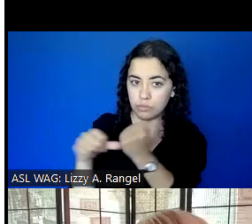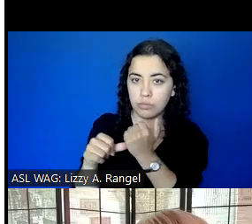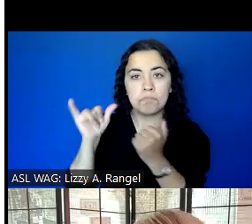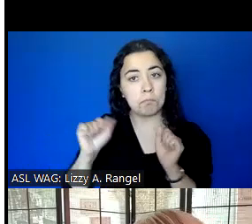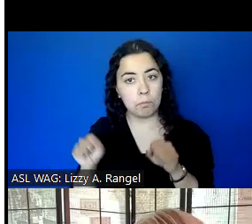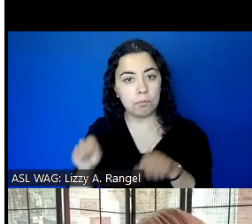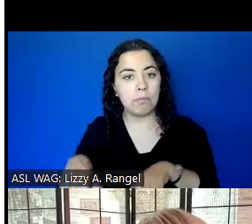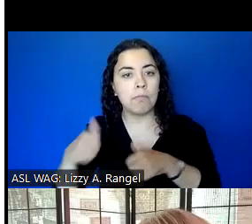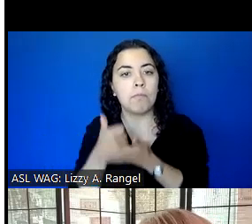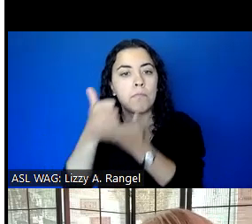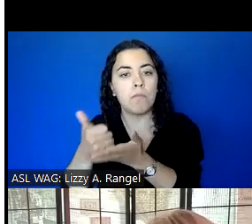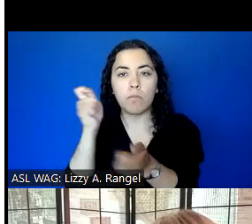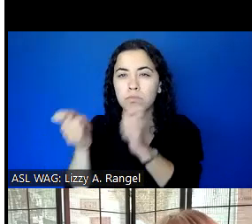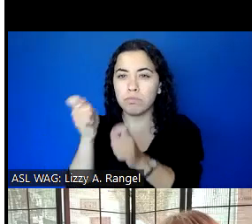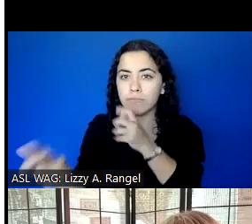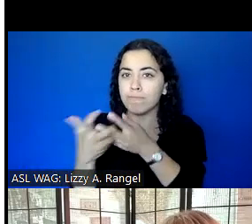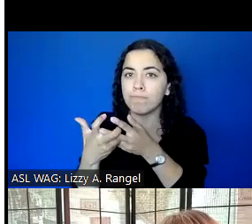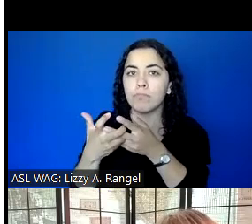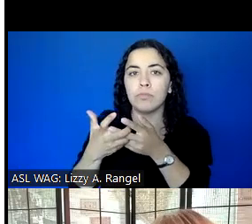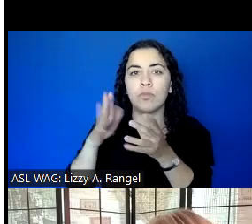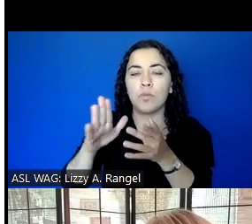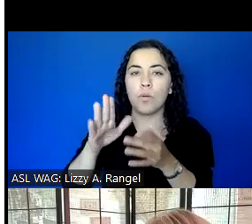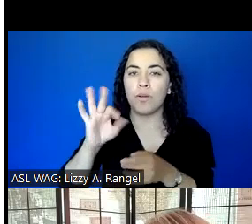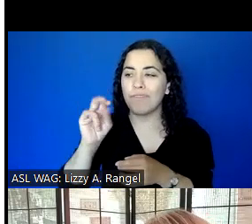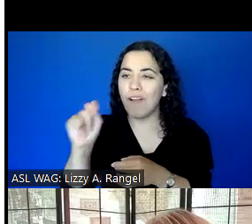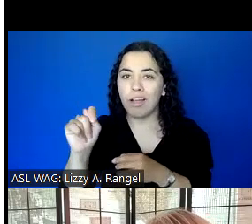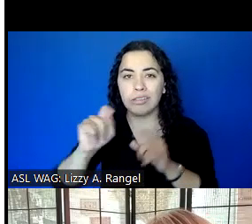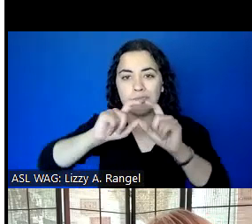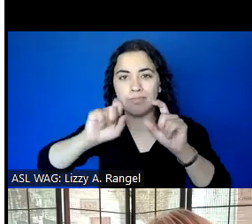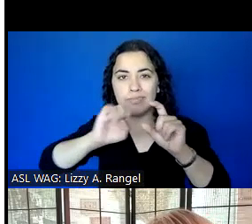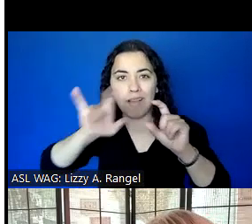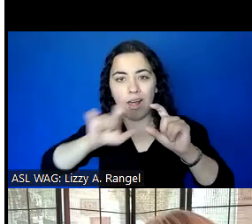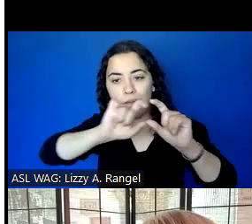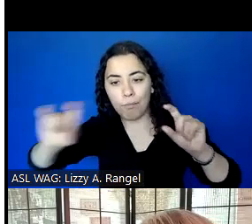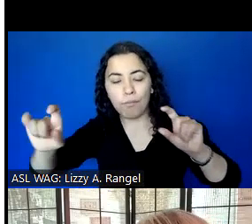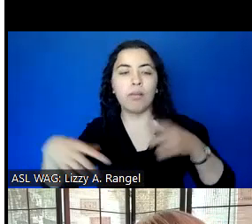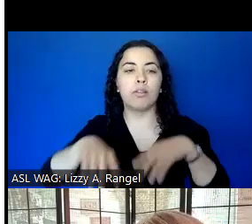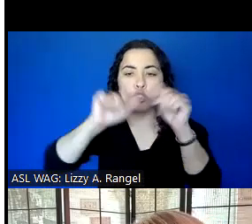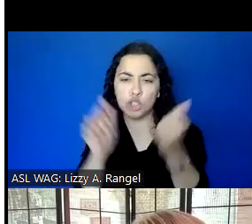to the focus to them. But they also provide options to stop, pause, and hide animations.